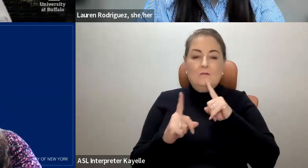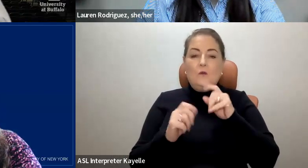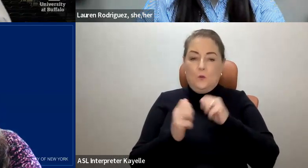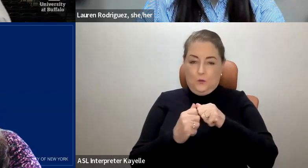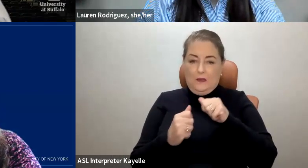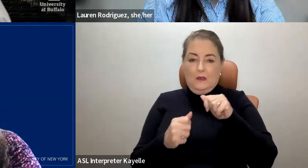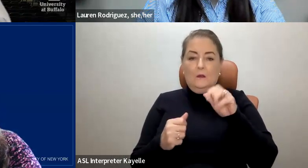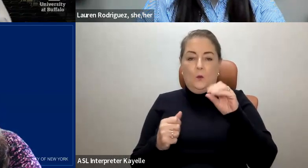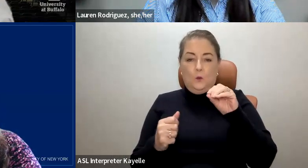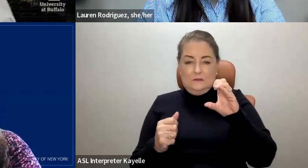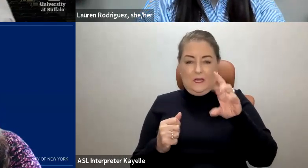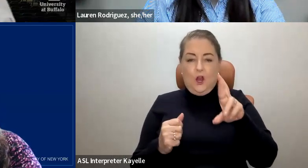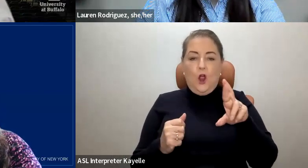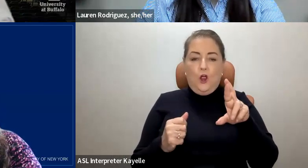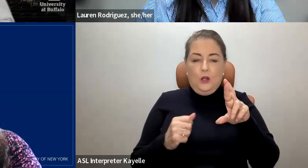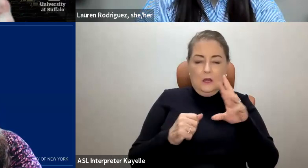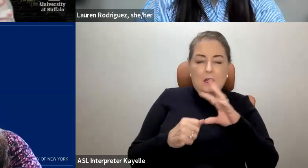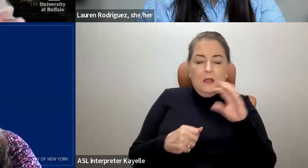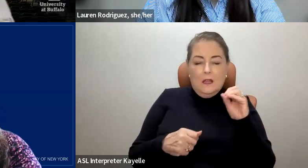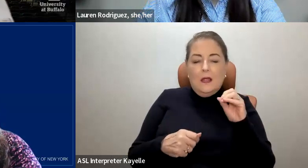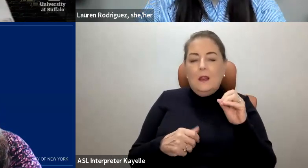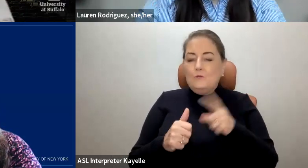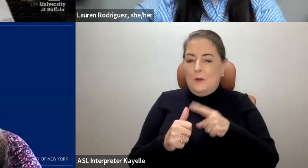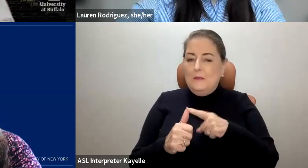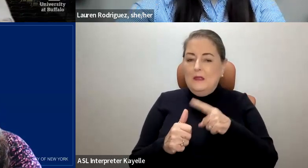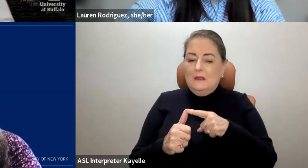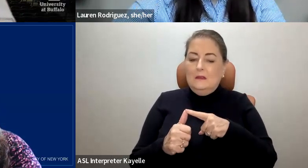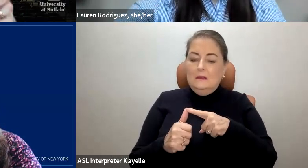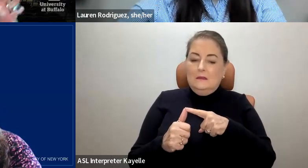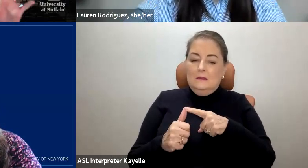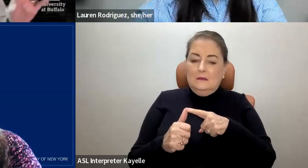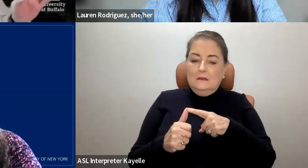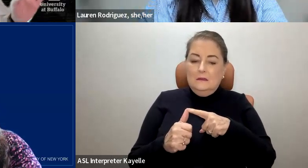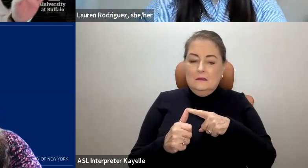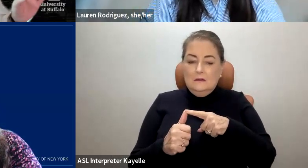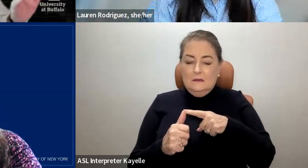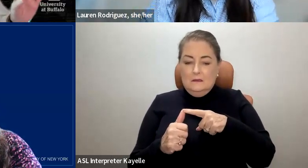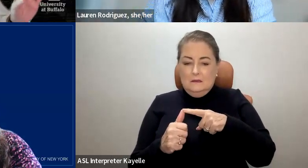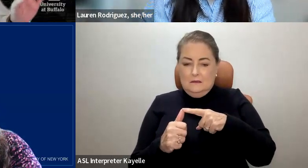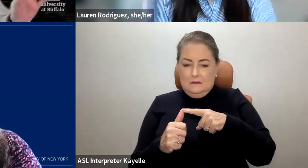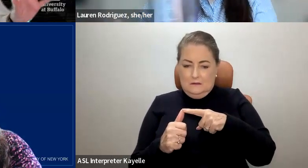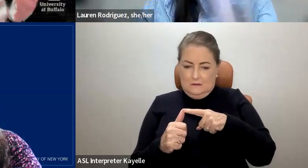the OCR, and primarily ahead as well, talking about the need for